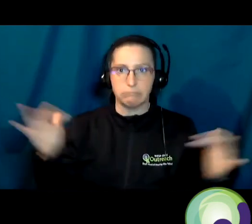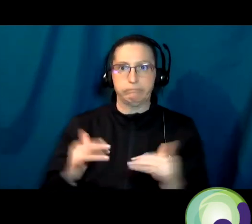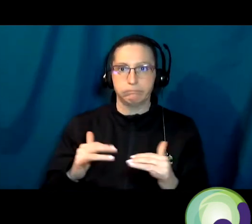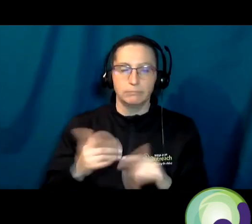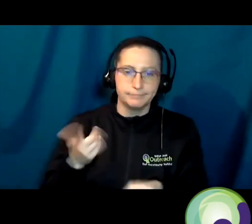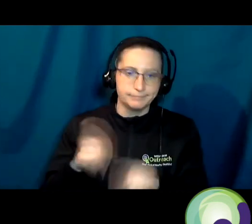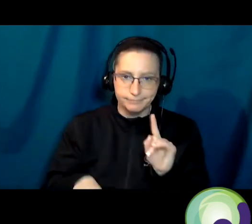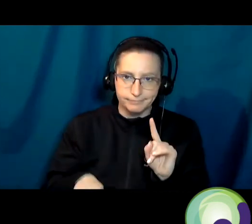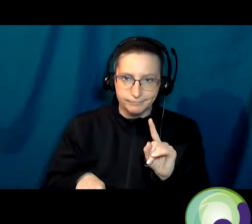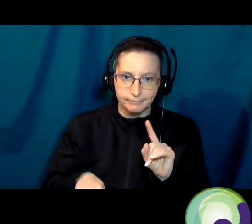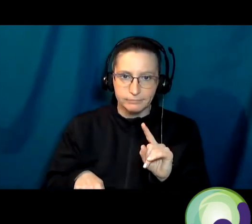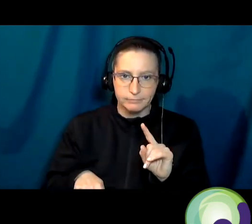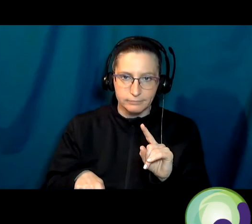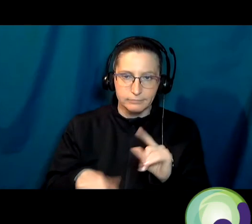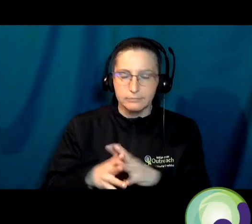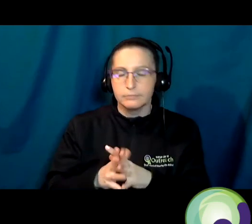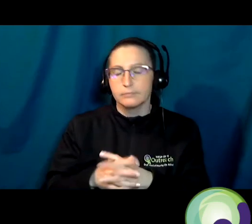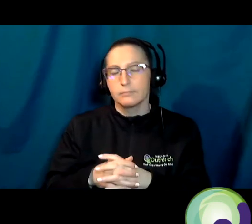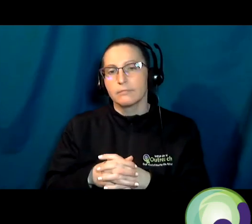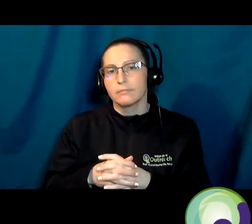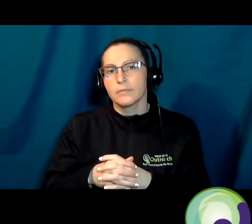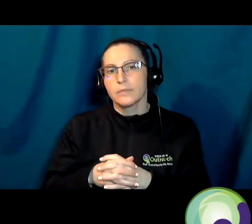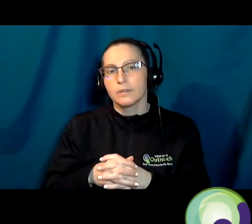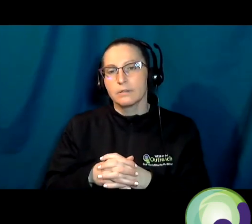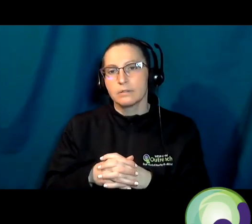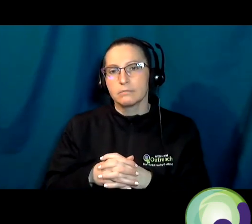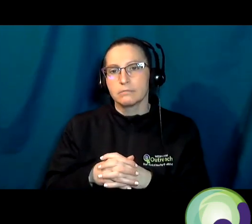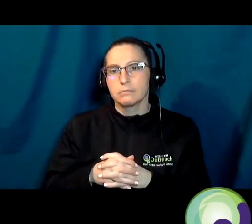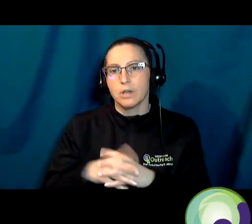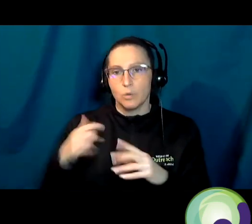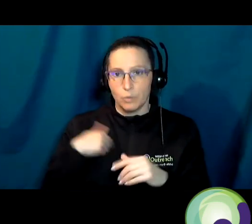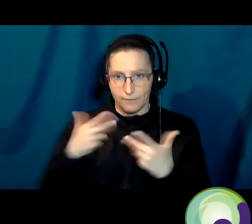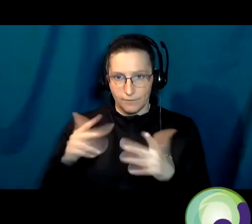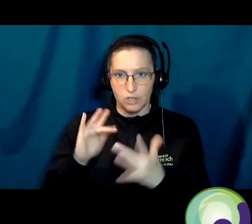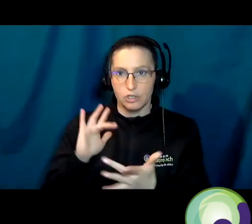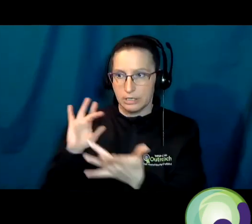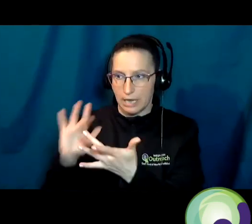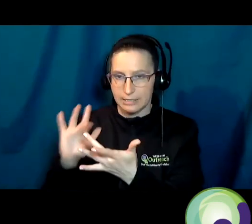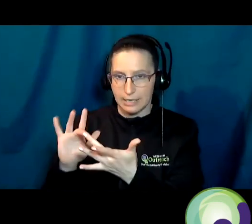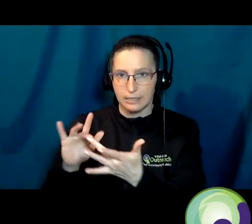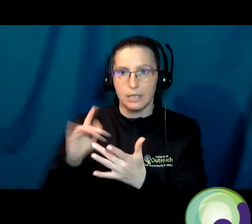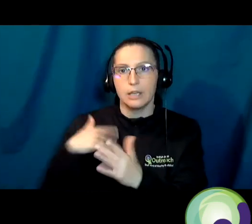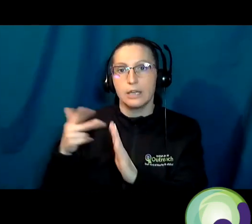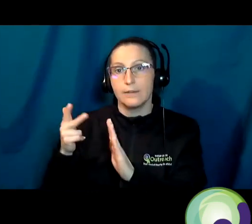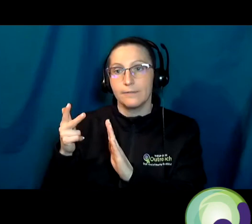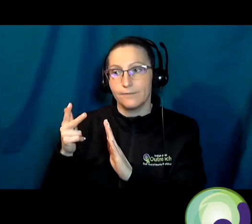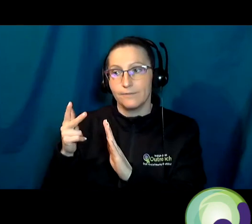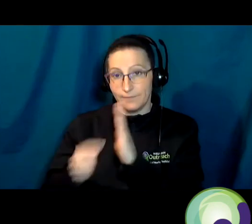with over the last year, we have reached out with that video platform to team members